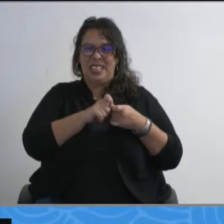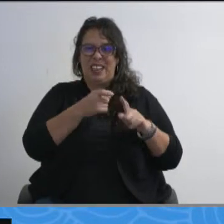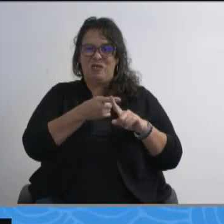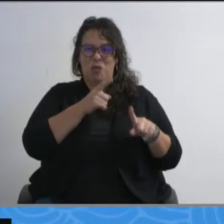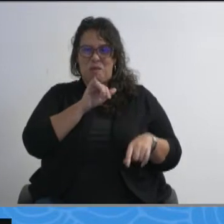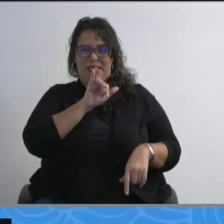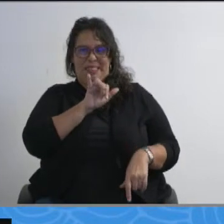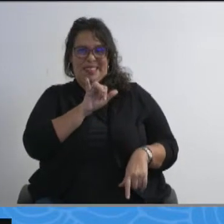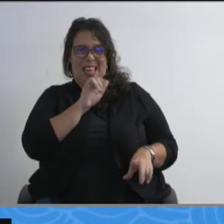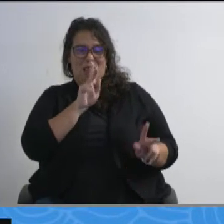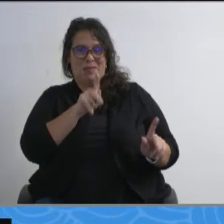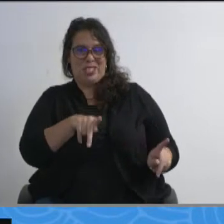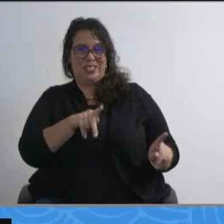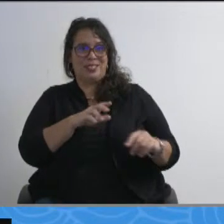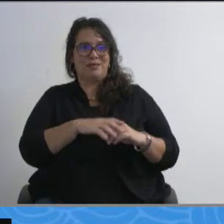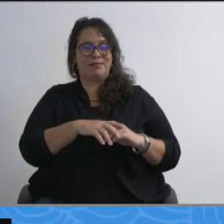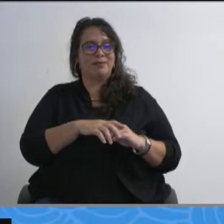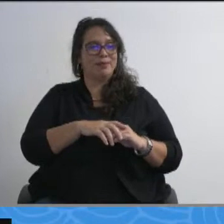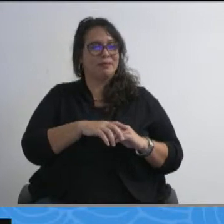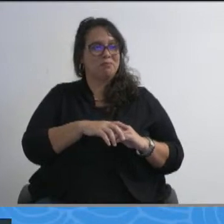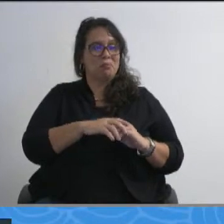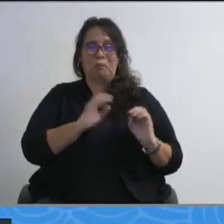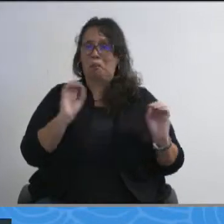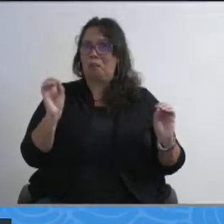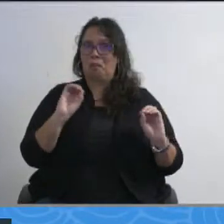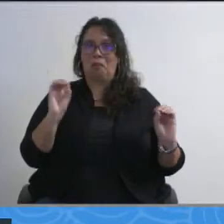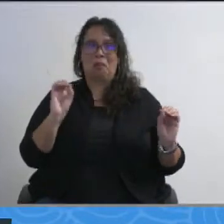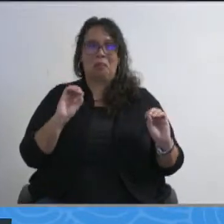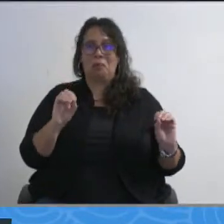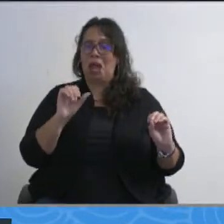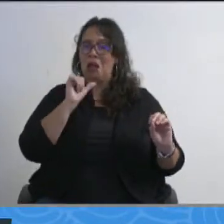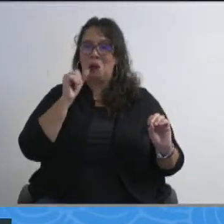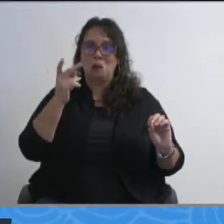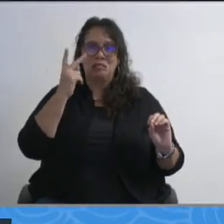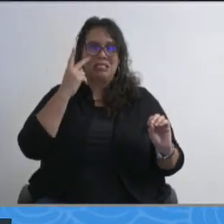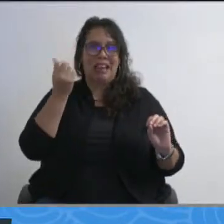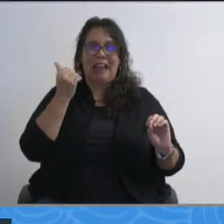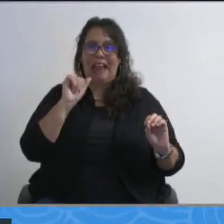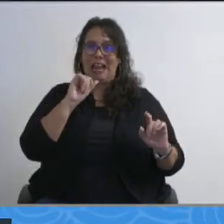And so, let's see. Nope, I don't see any questions now.